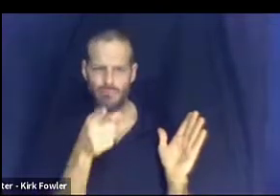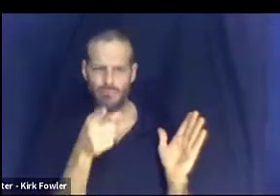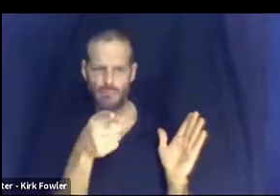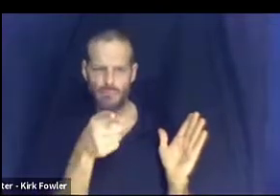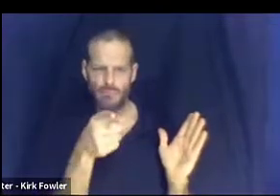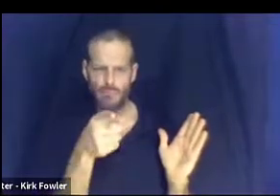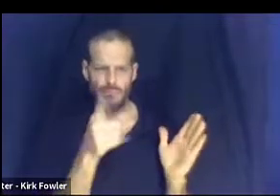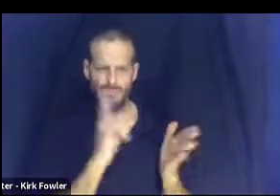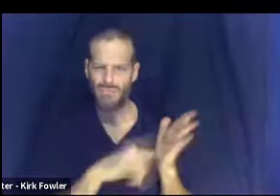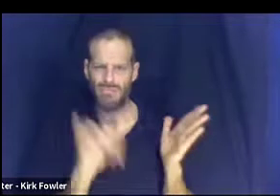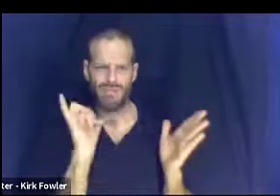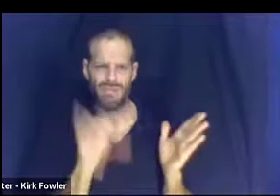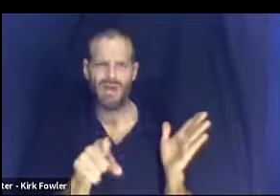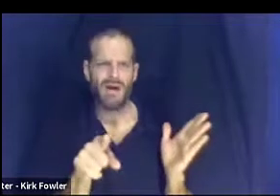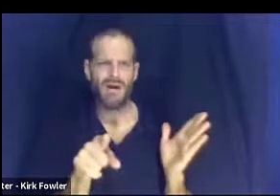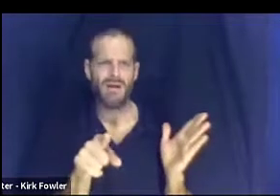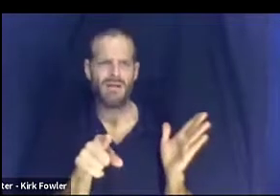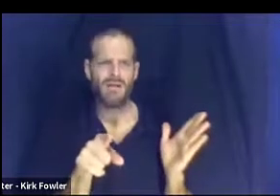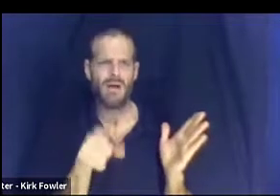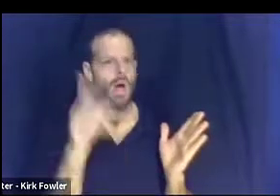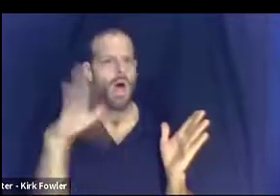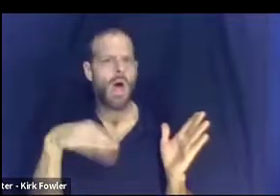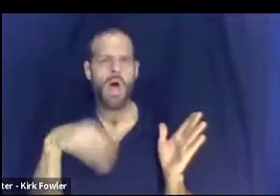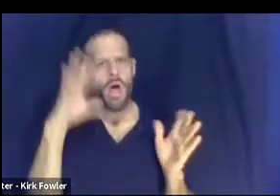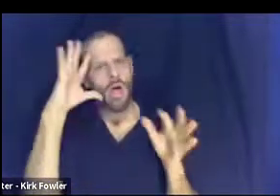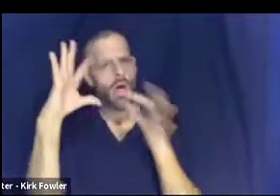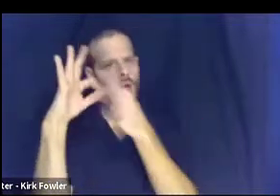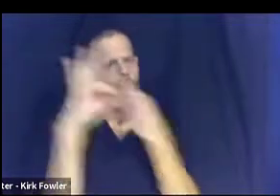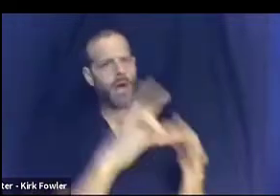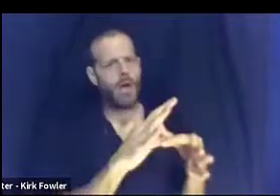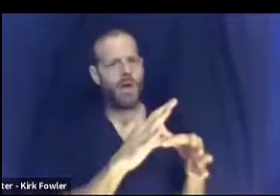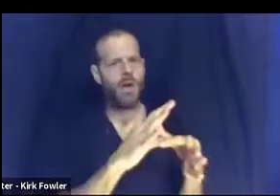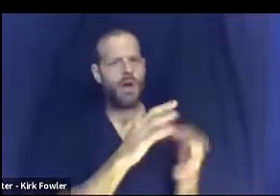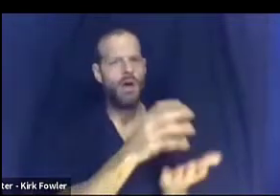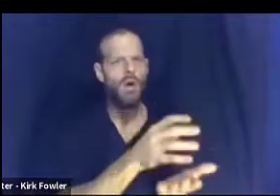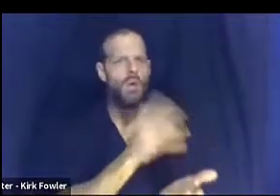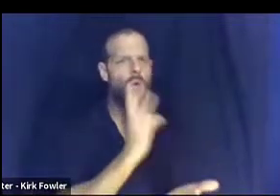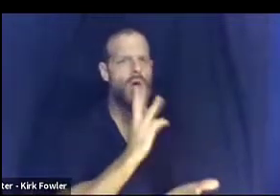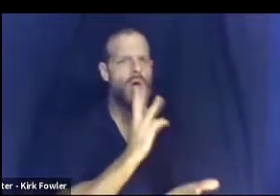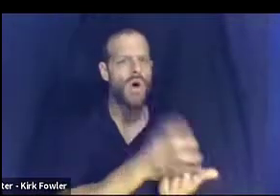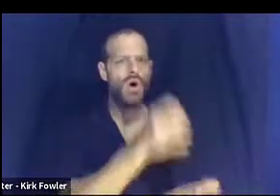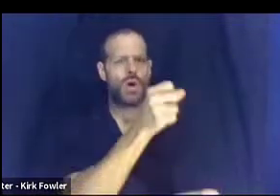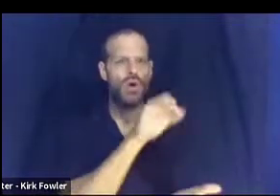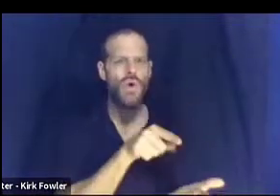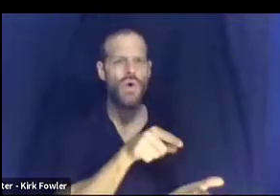and made a connection tthat two dimensional shape represents water or even the blue lines.